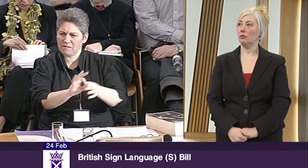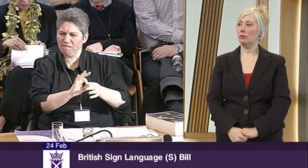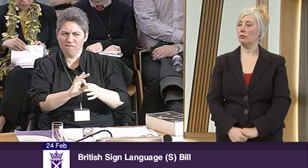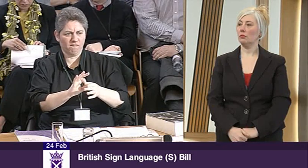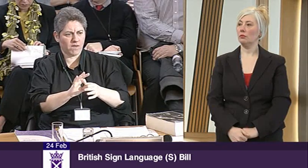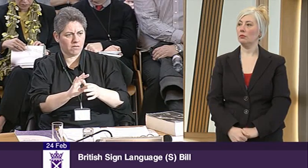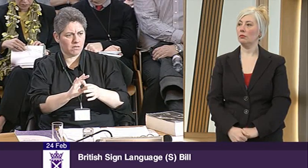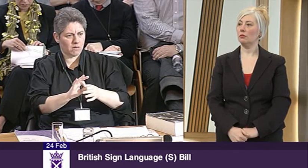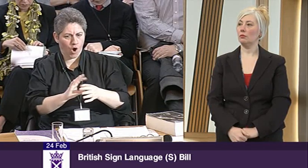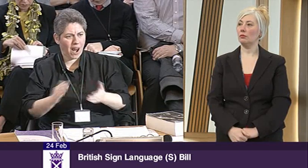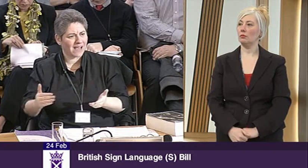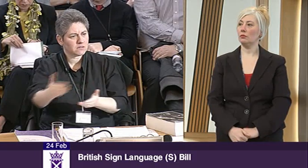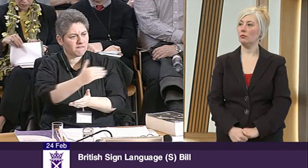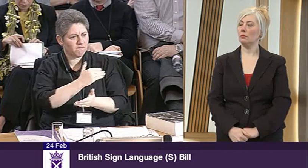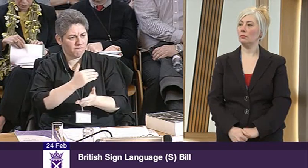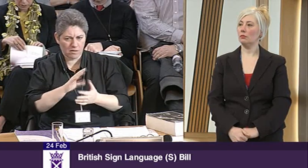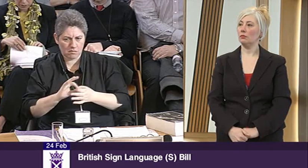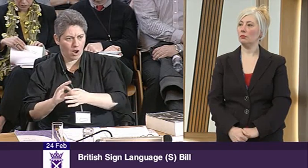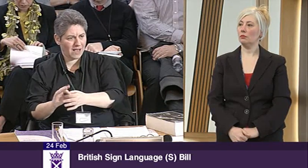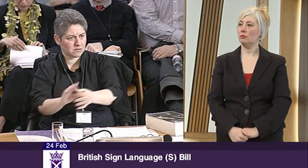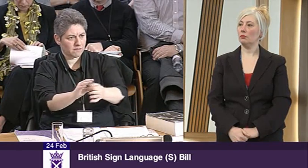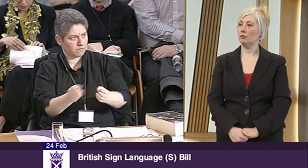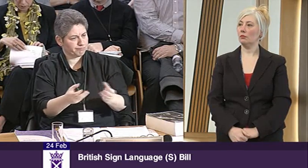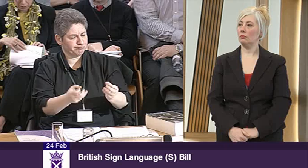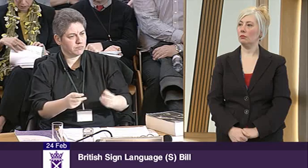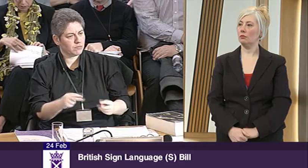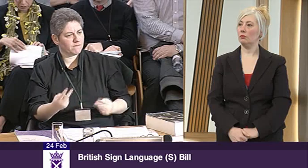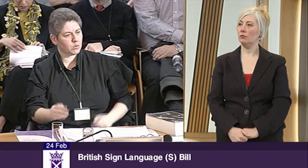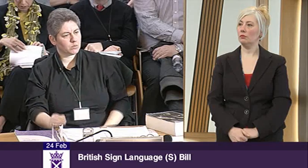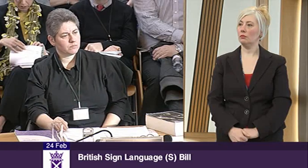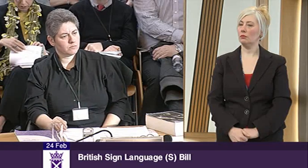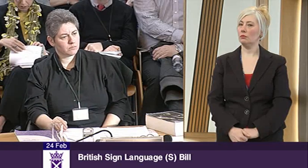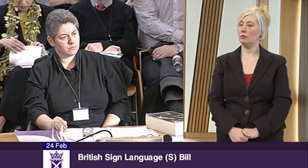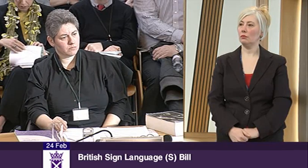is the community planning partnership model that you mentioned, where collaborative data